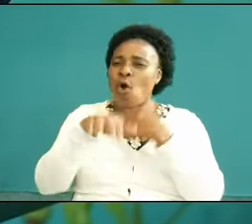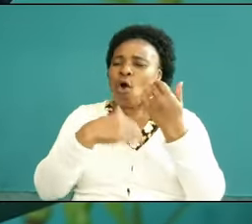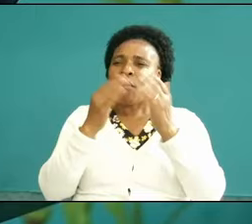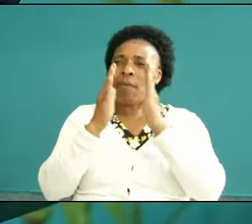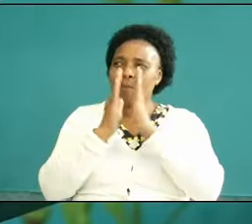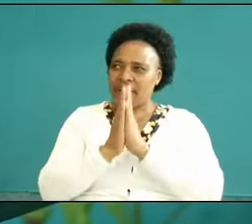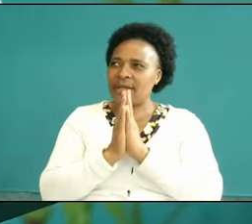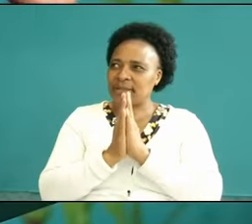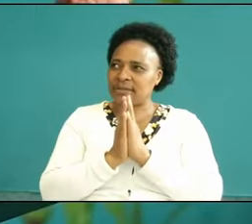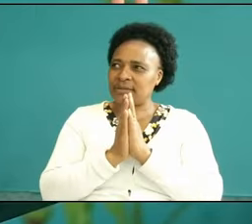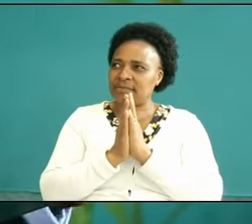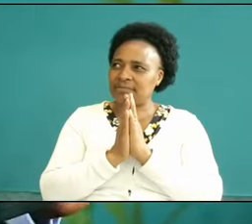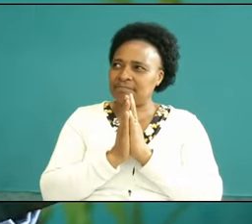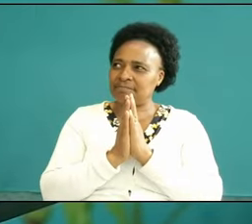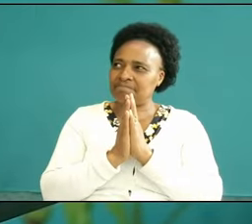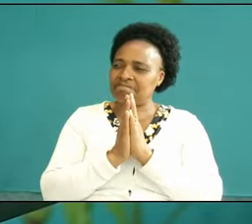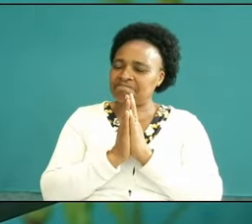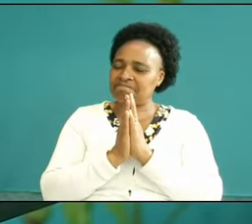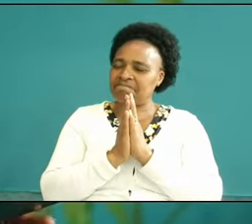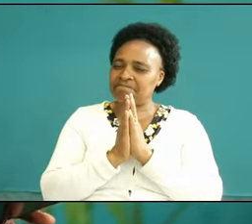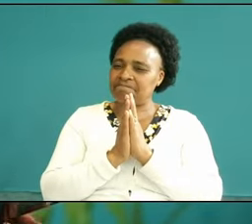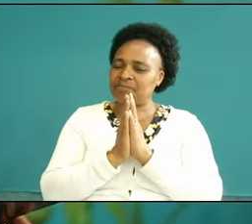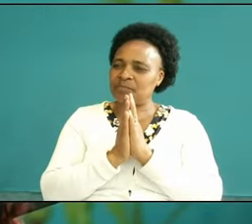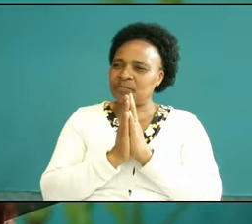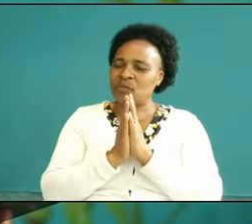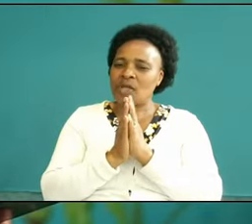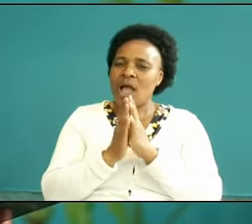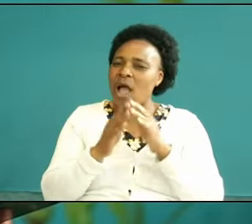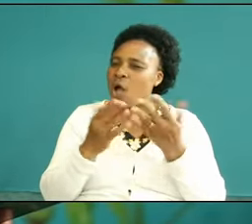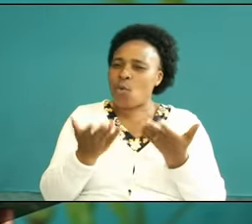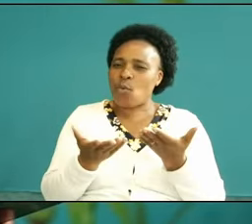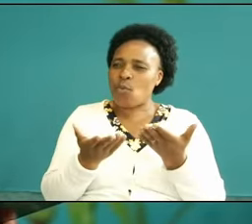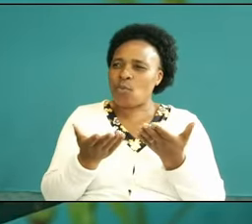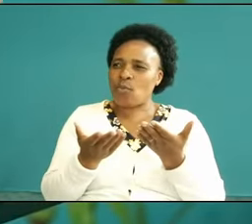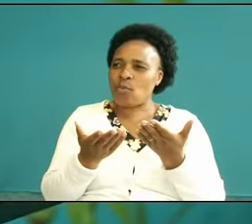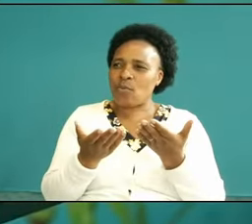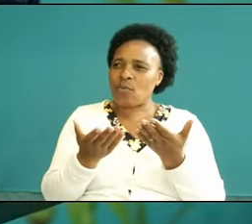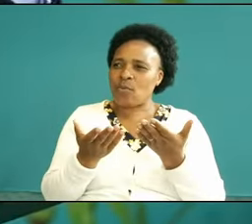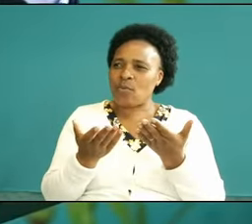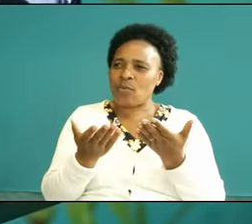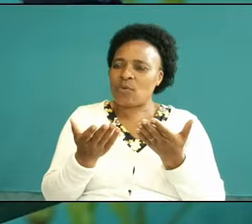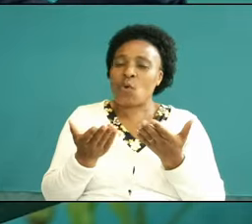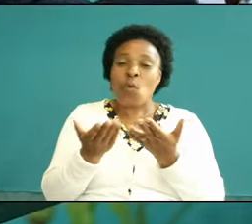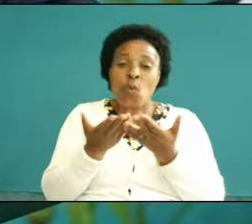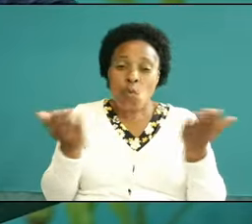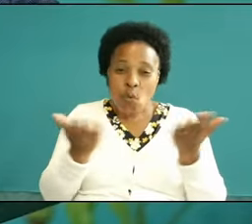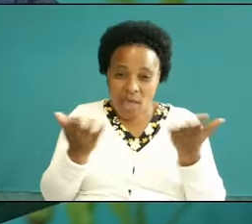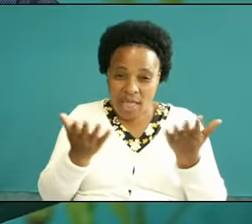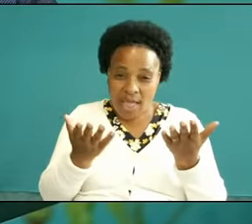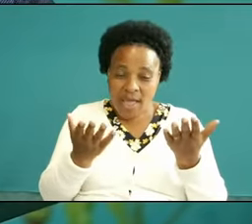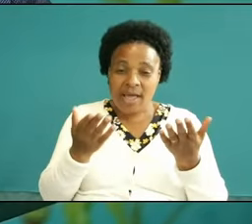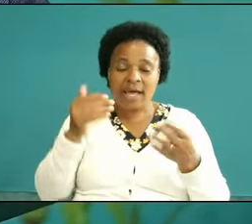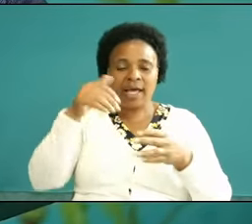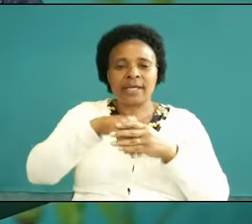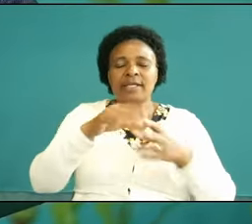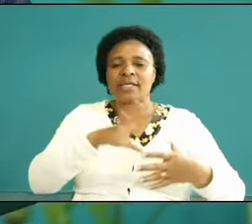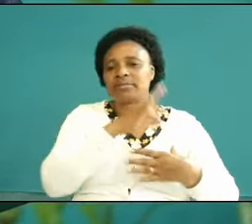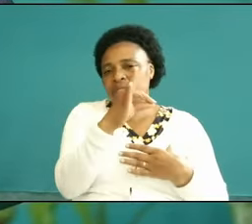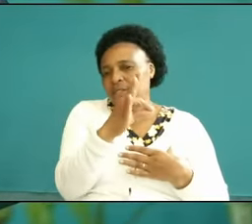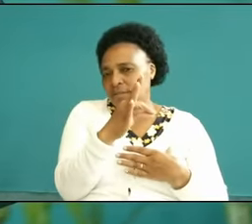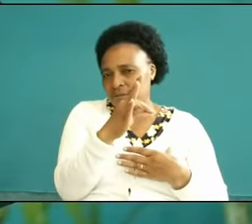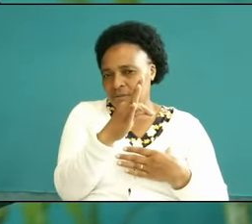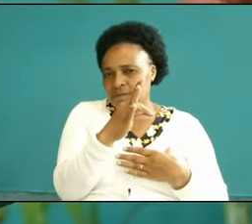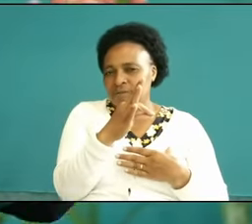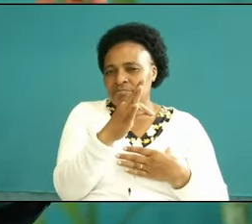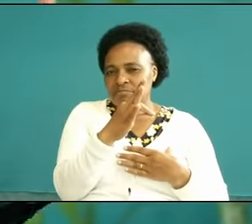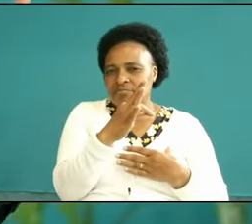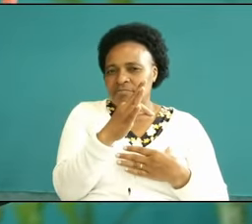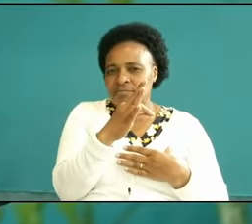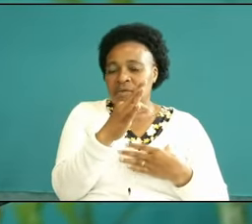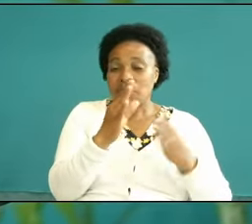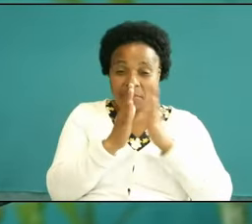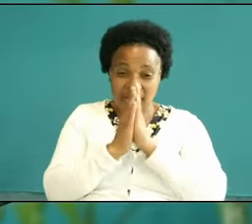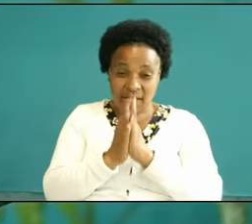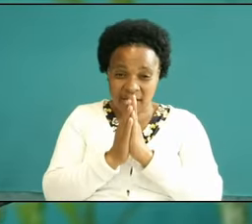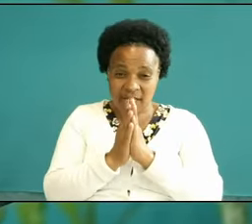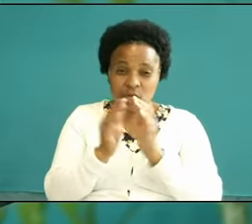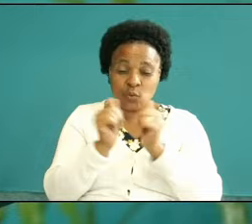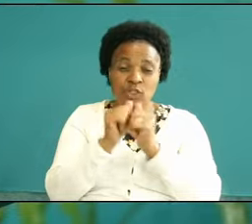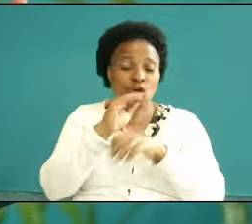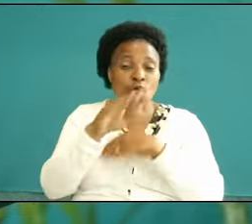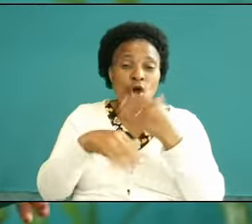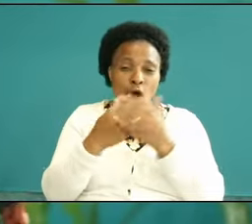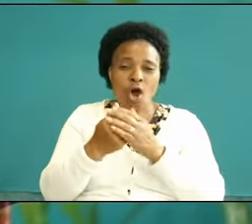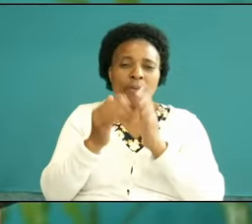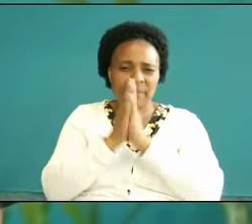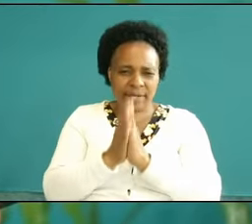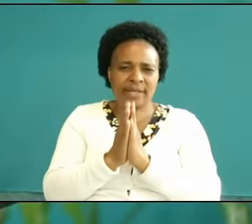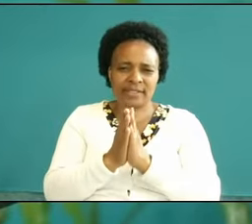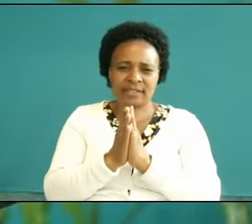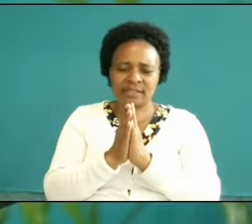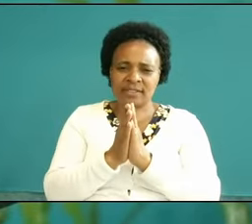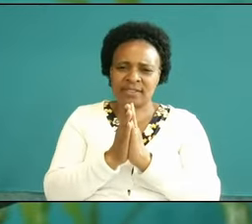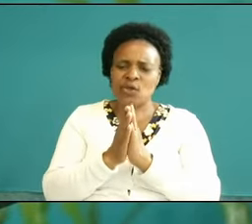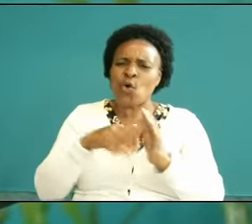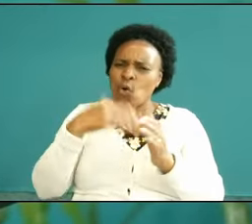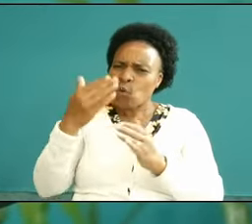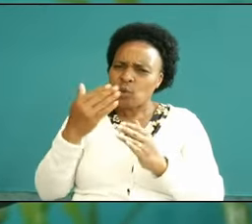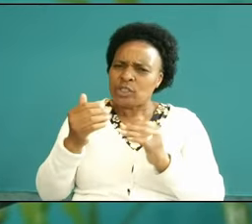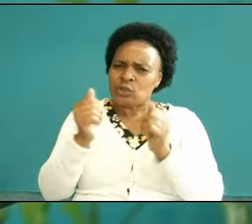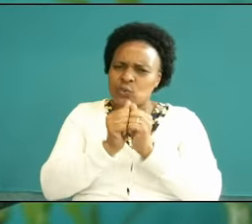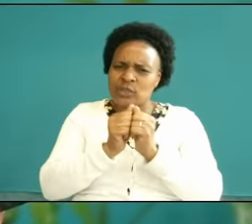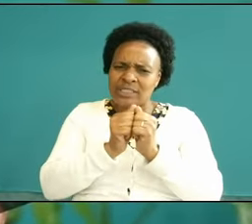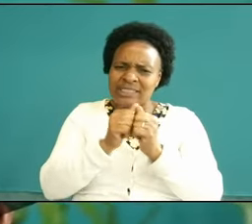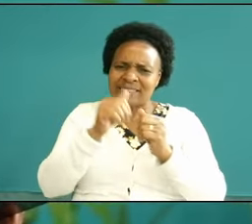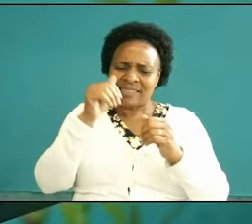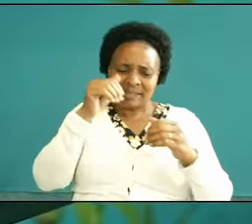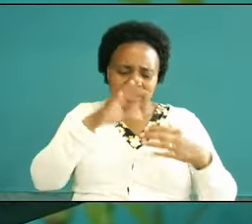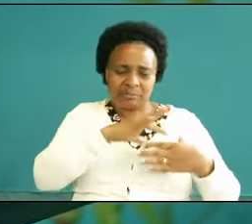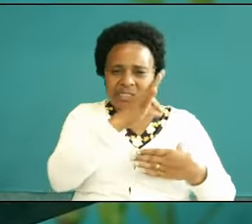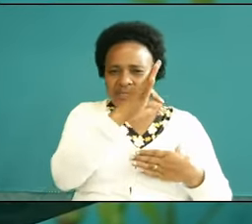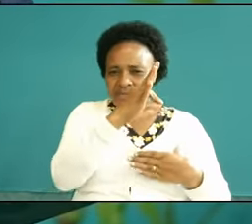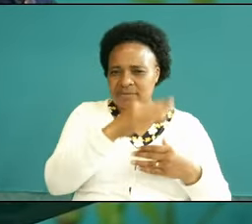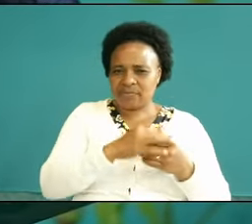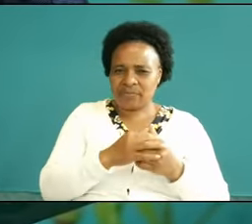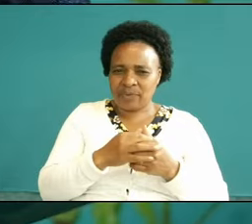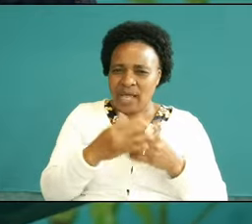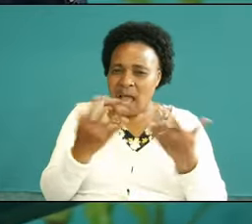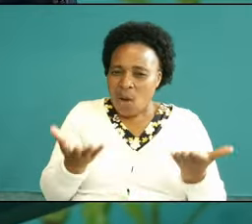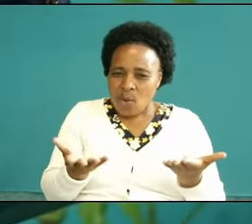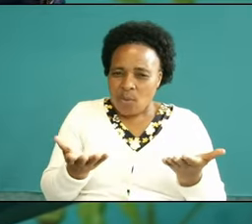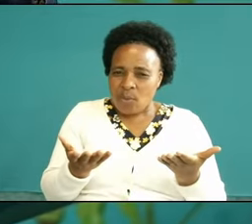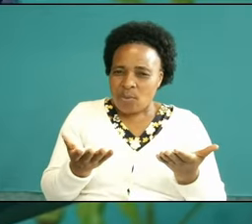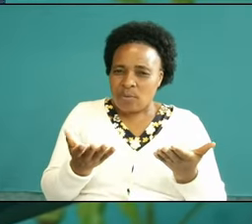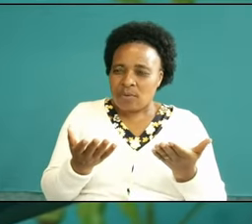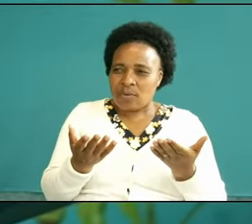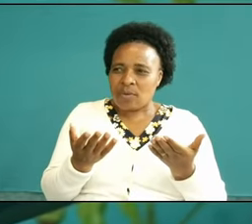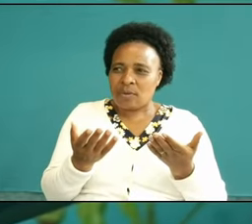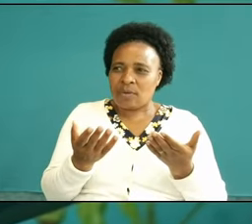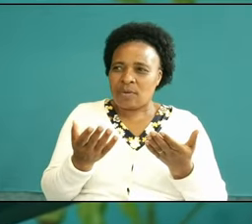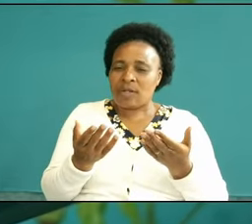all prayers where in the spirit praying with all prayers in the spirit it is in the spirit that the